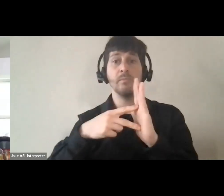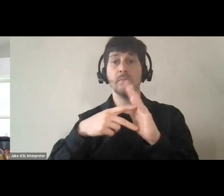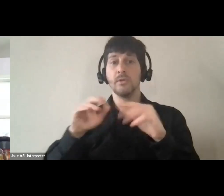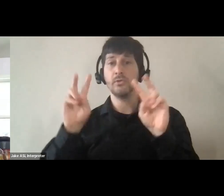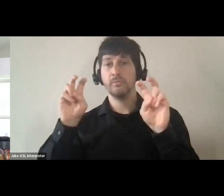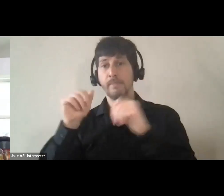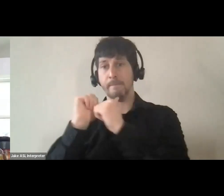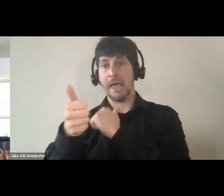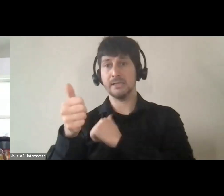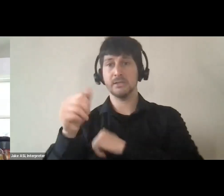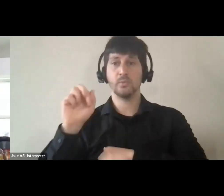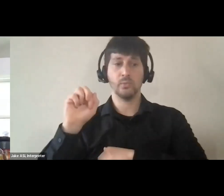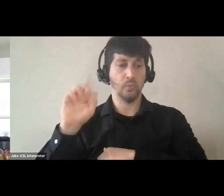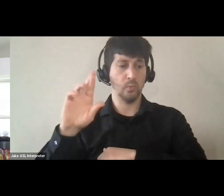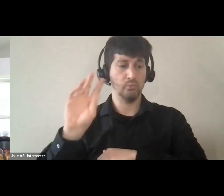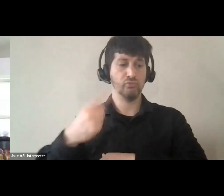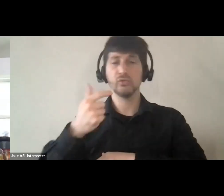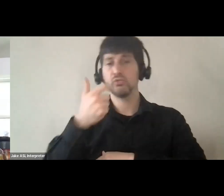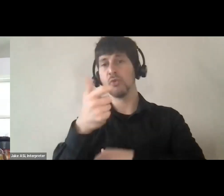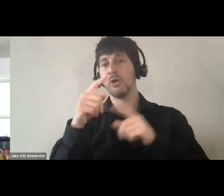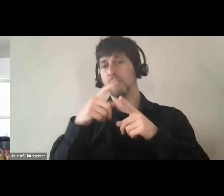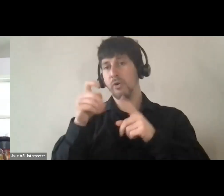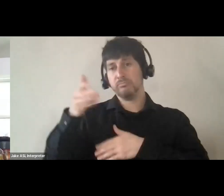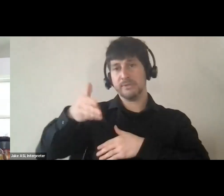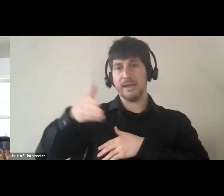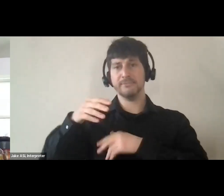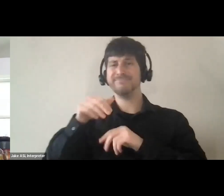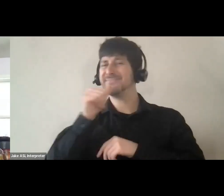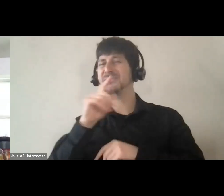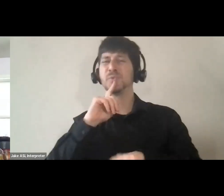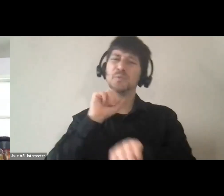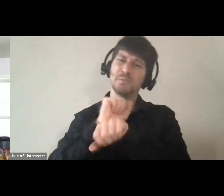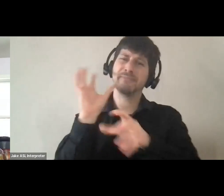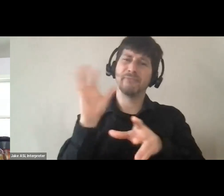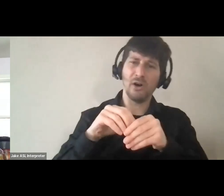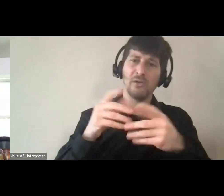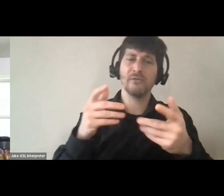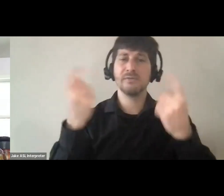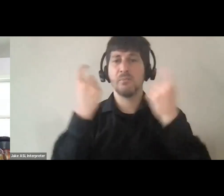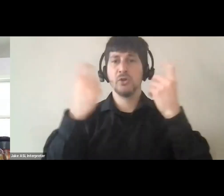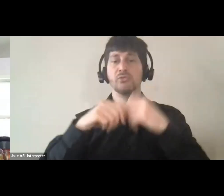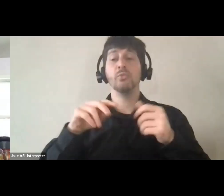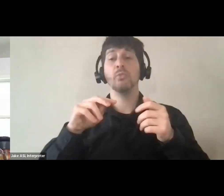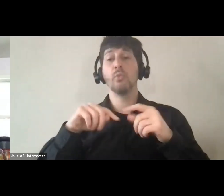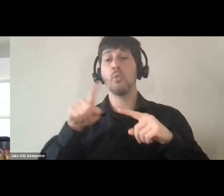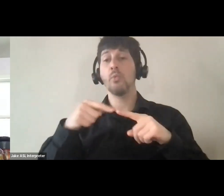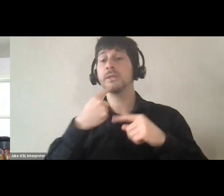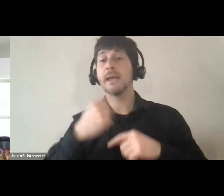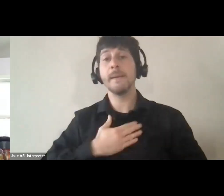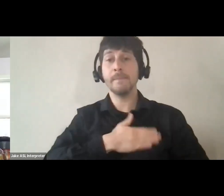Many times disabled people are not able to participate in cultural events because they are so, so, so framed in the context of nondisabledness.